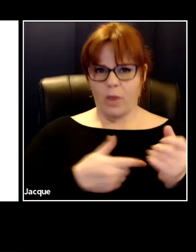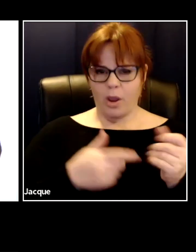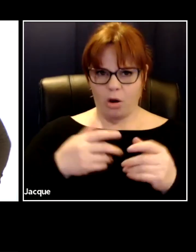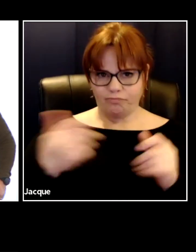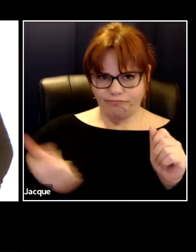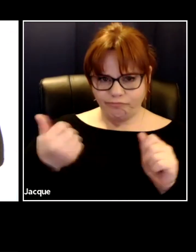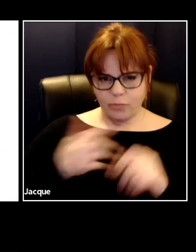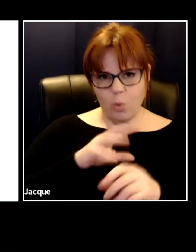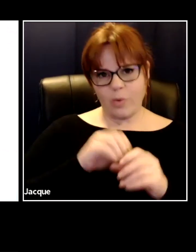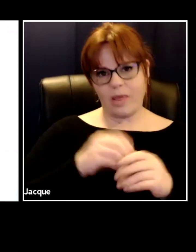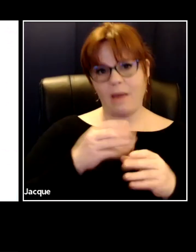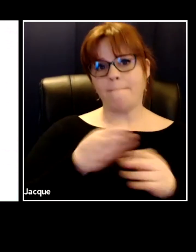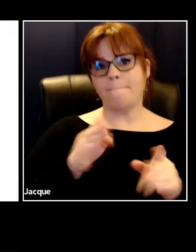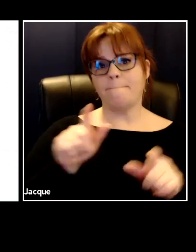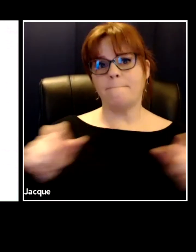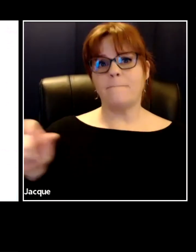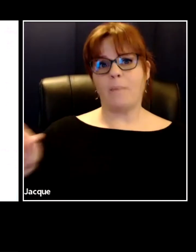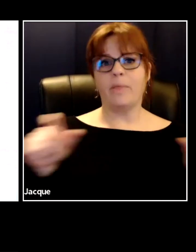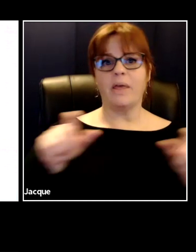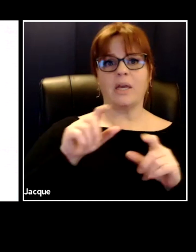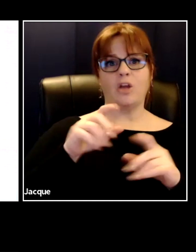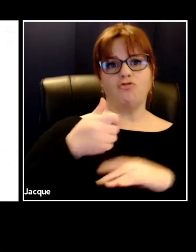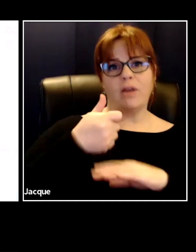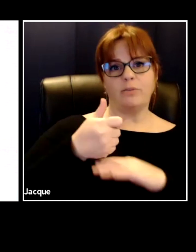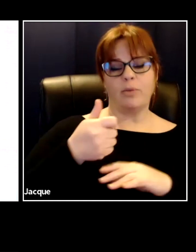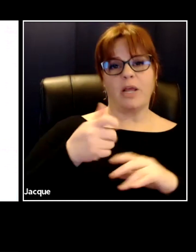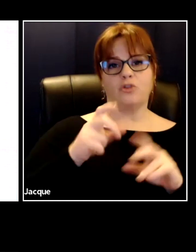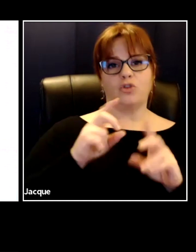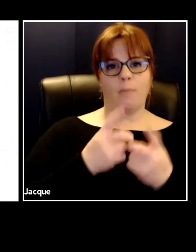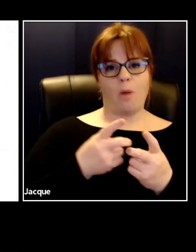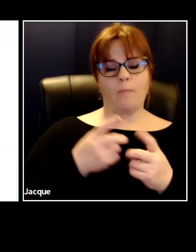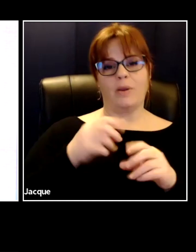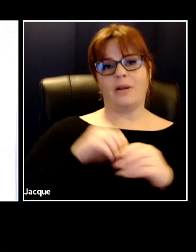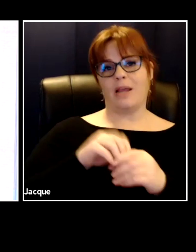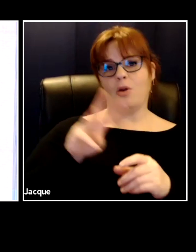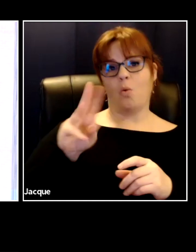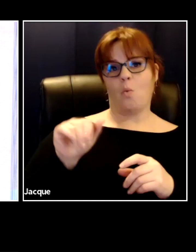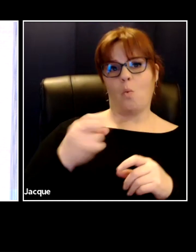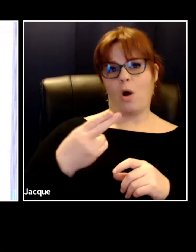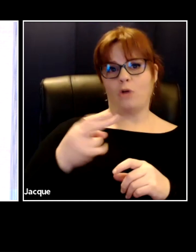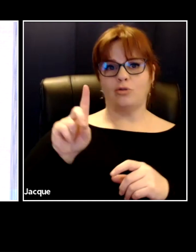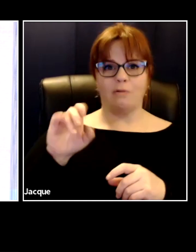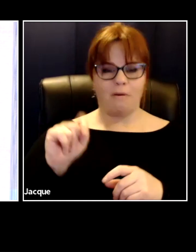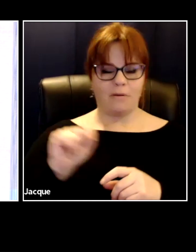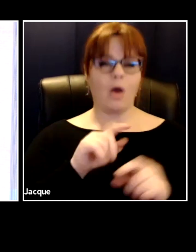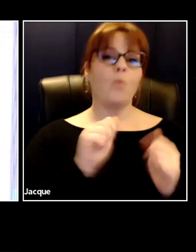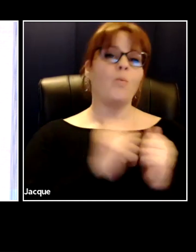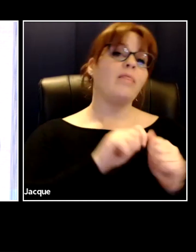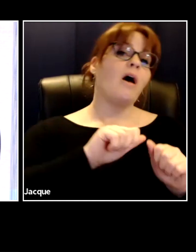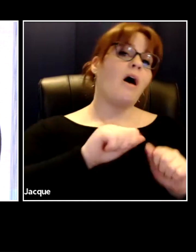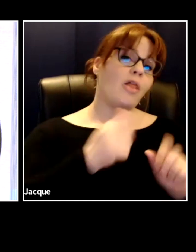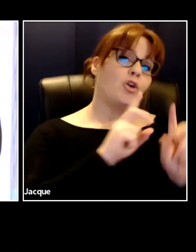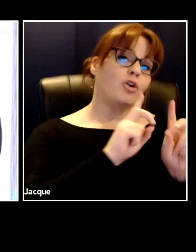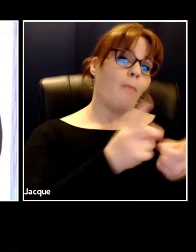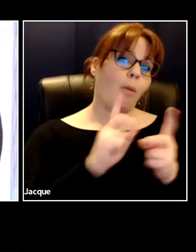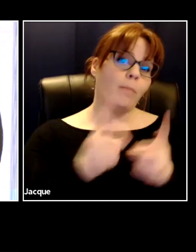division at WSDOT in collaboration um with other uh divisions at the agency and also partners in